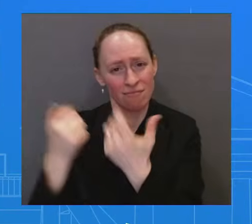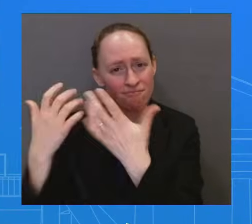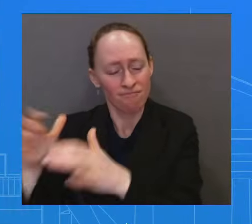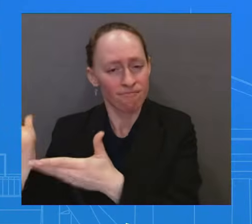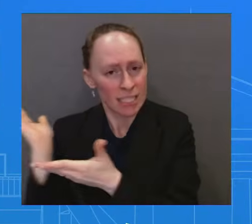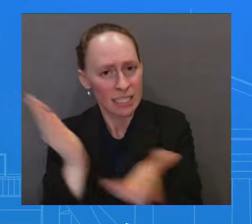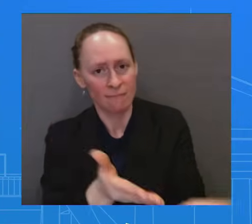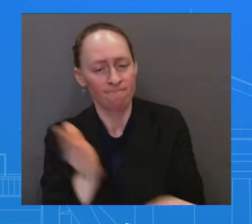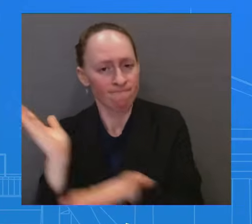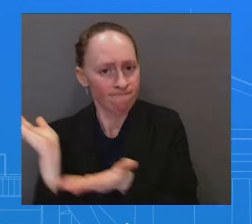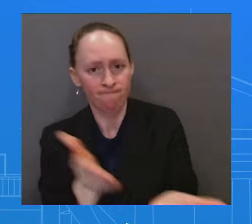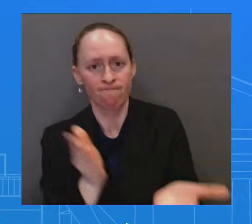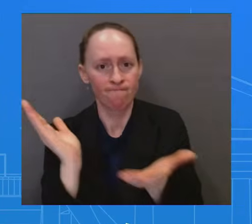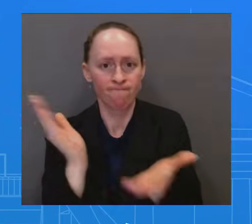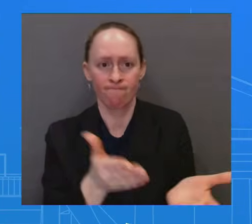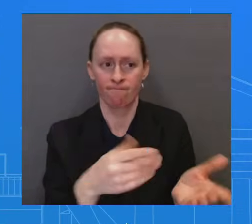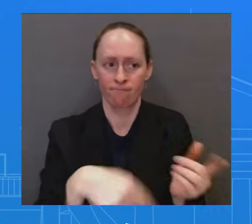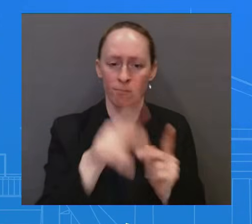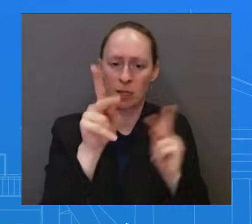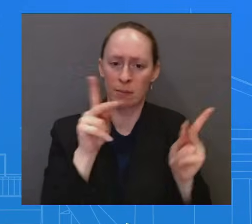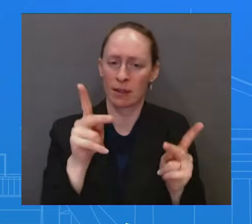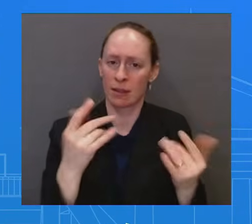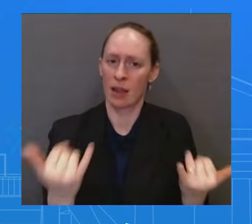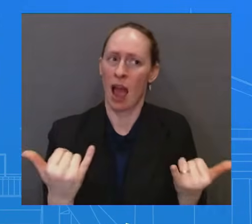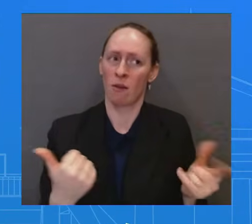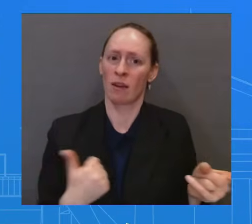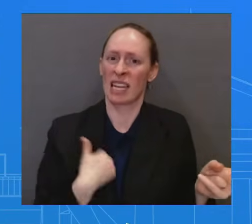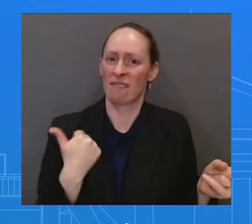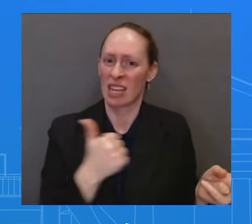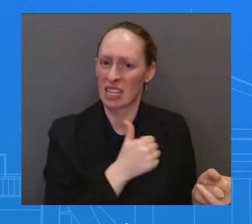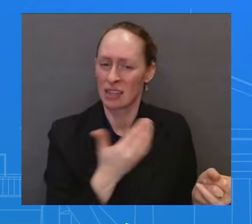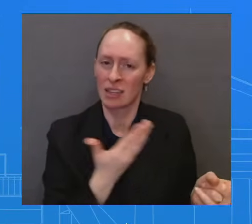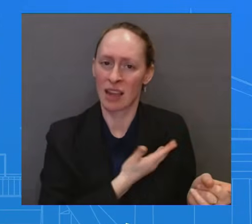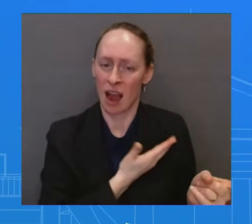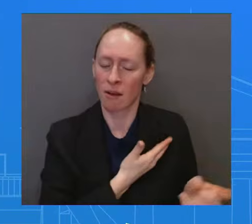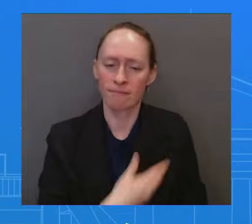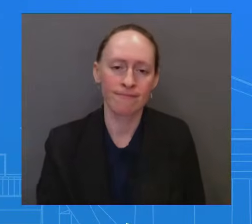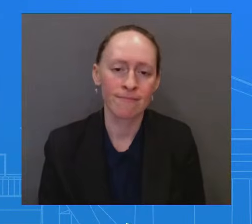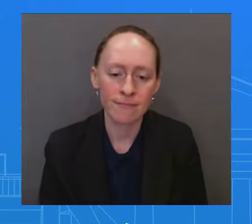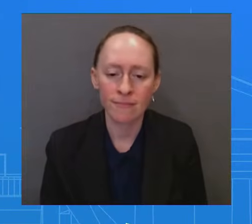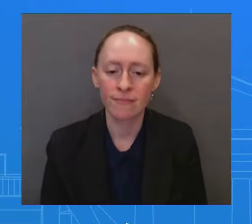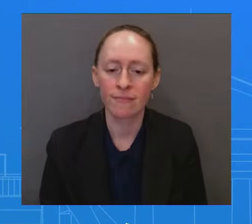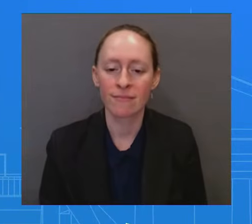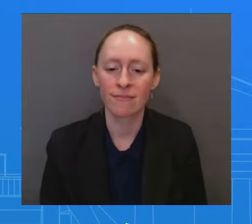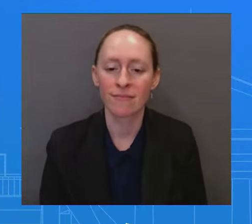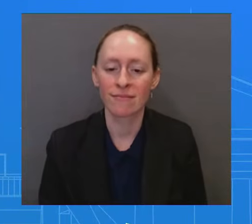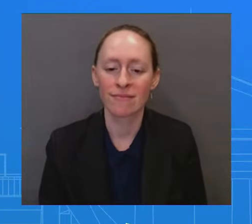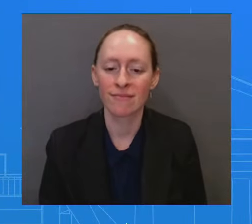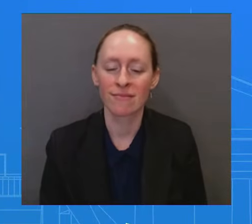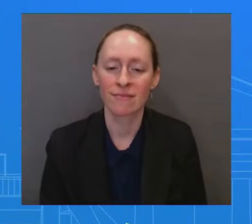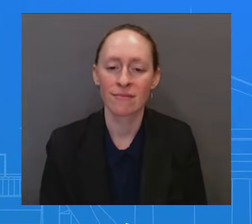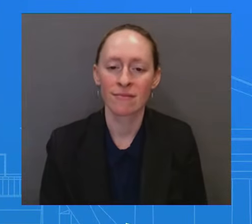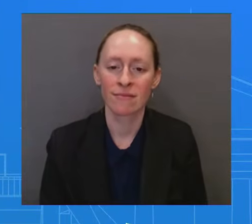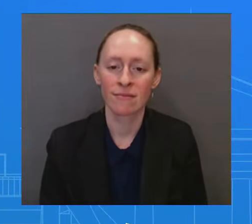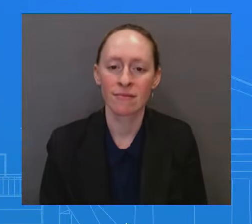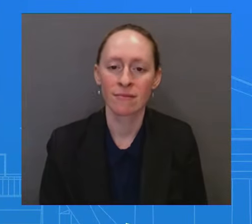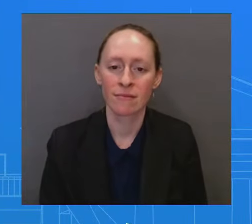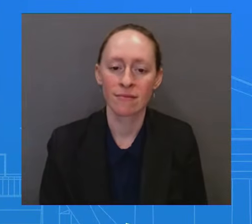The Press: But then why are we seeing these Democratic lawmakers -- you know, Tuesday, we saw this letter from, really, moderate Democratic lawmakers saying that he's not doing enough,